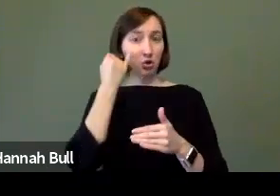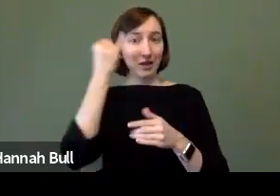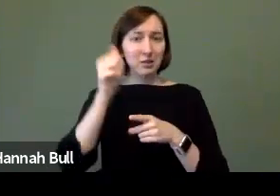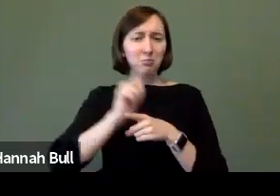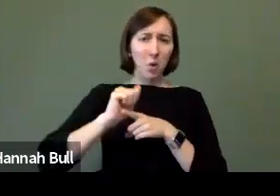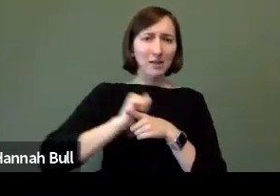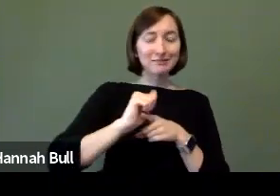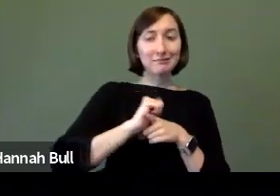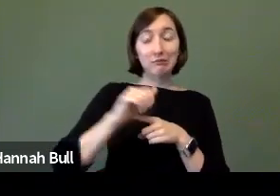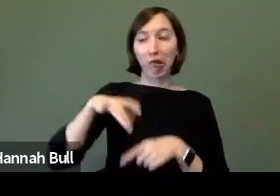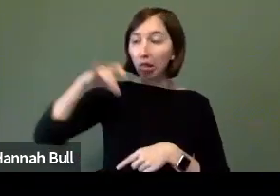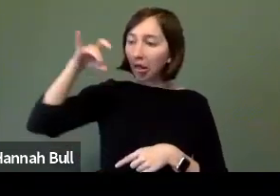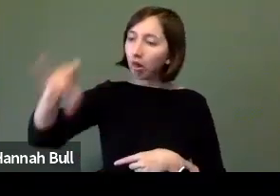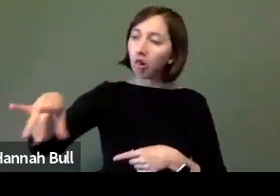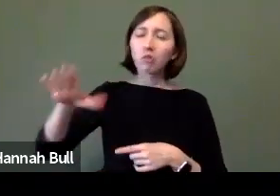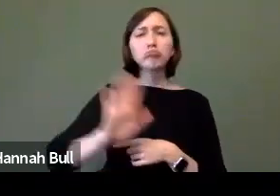for paper and pencils.